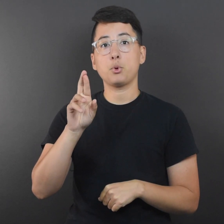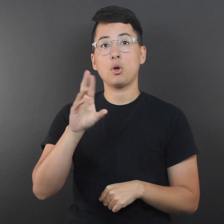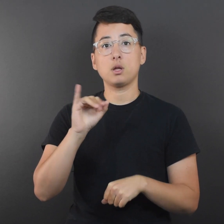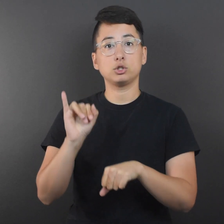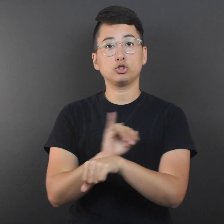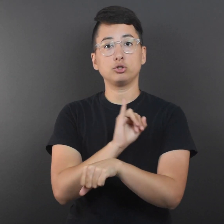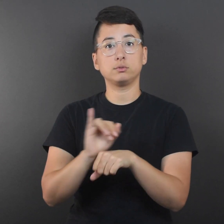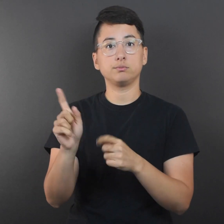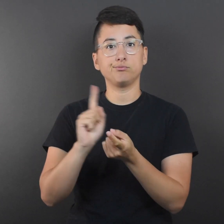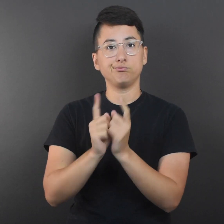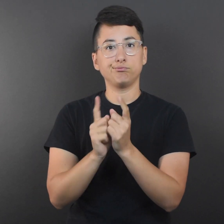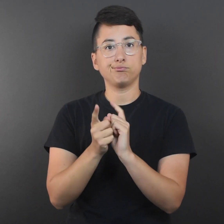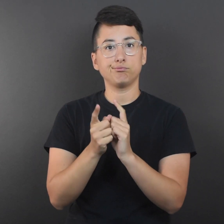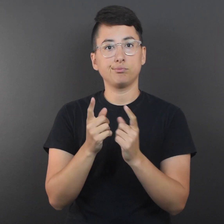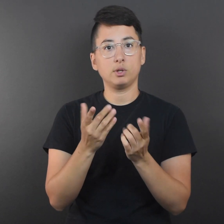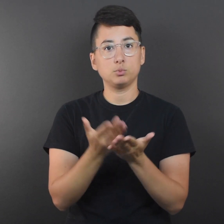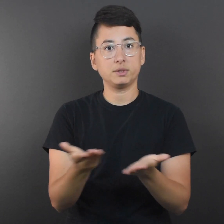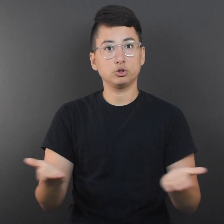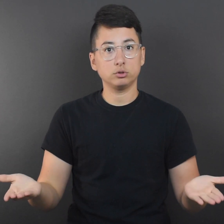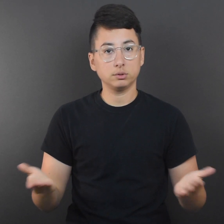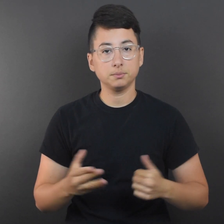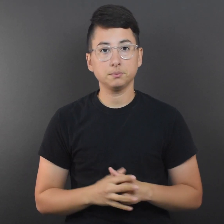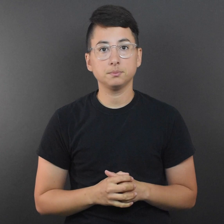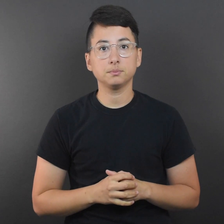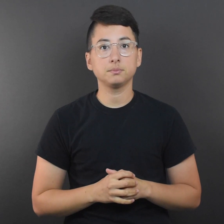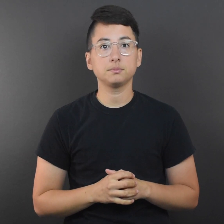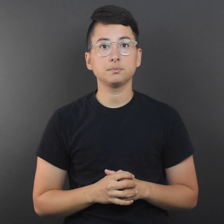Department of Labor and Industry Translated Materials